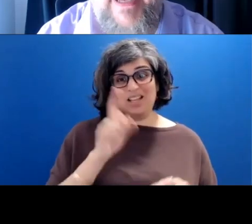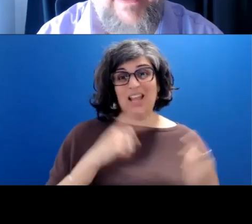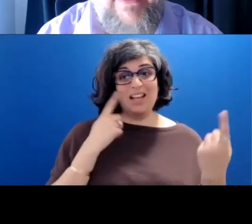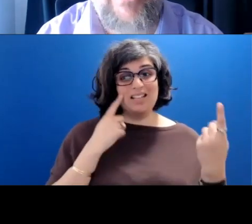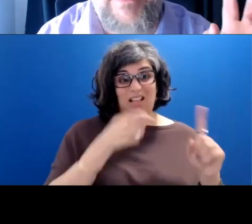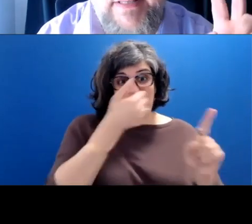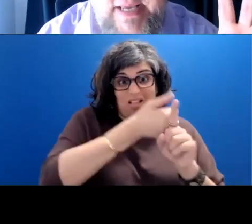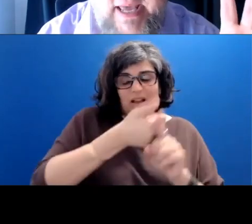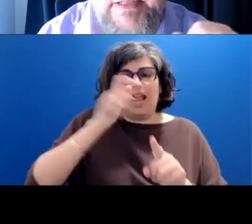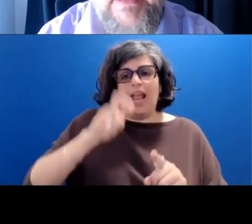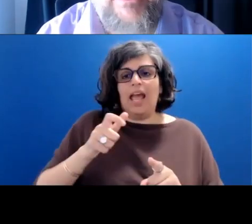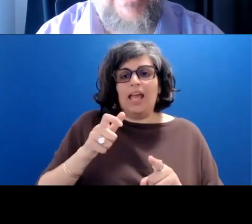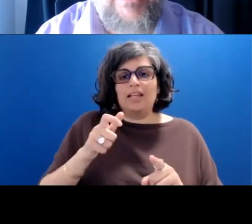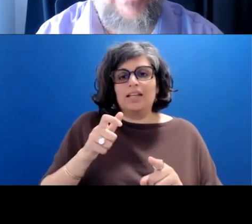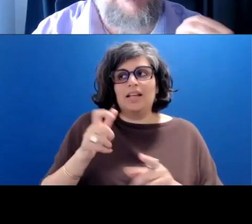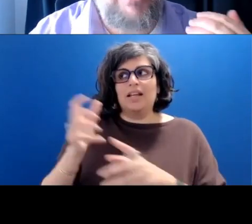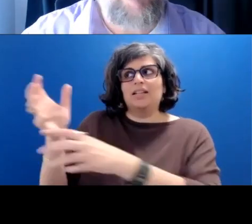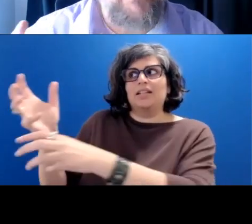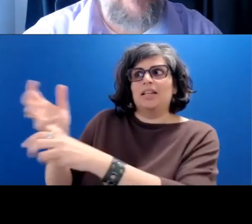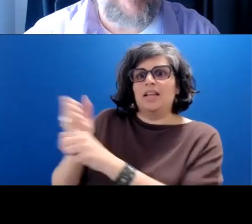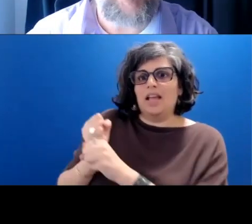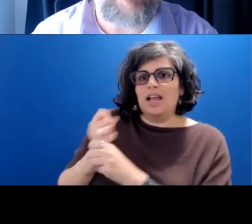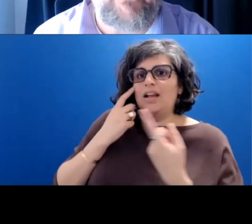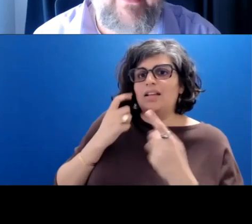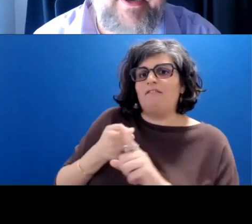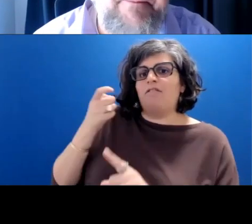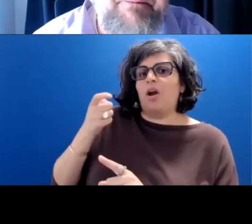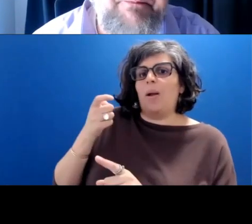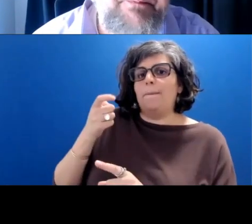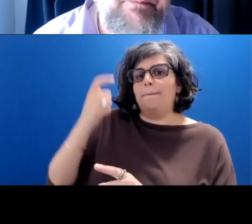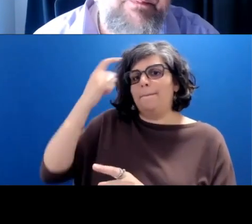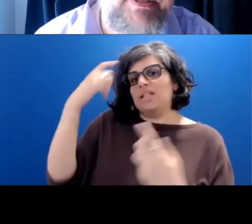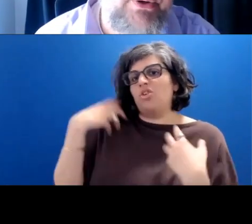they had to have consent come from a mental health provider.